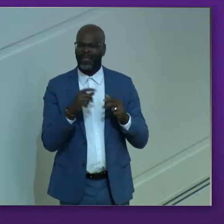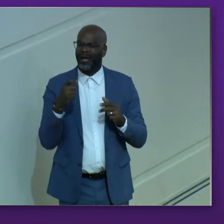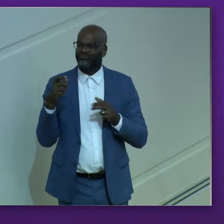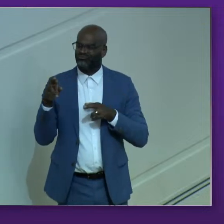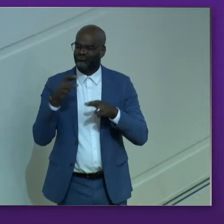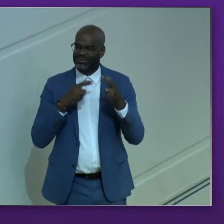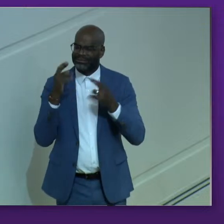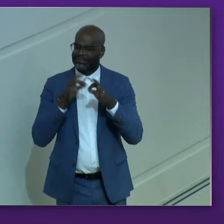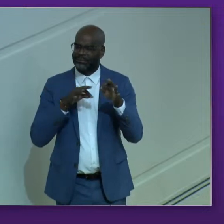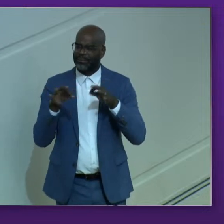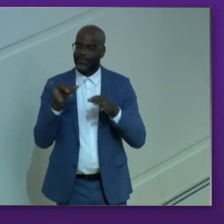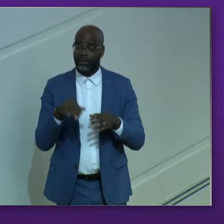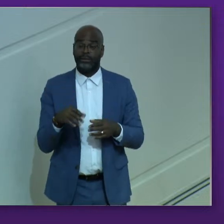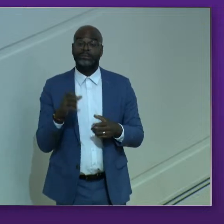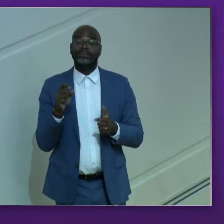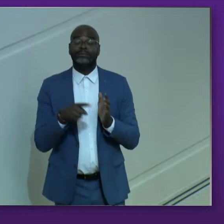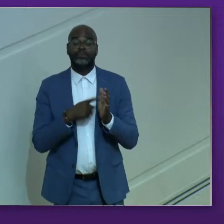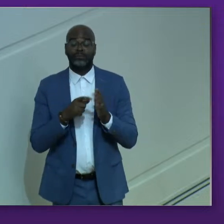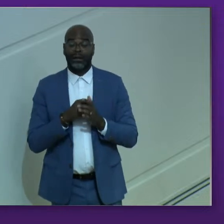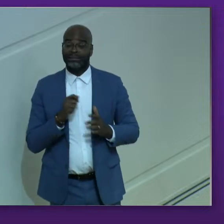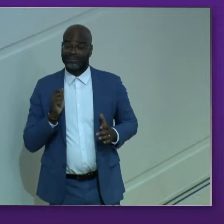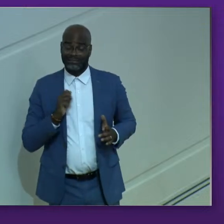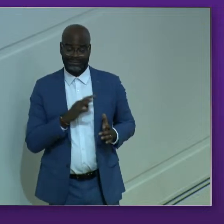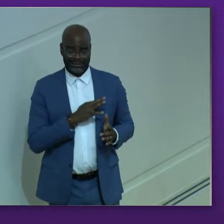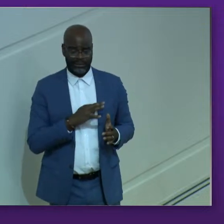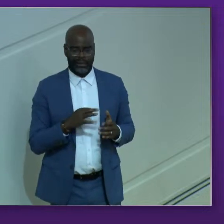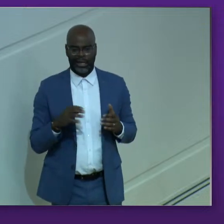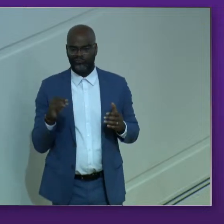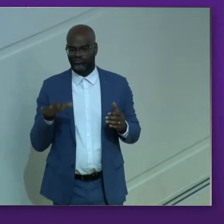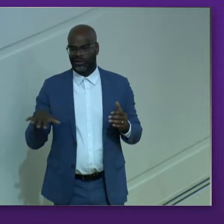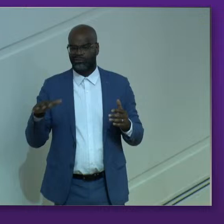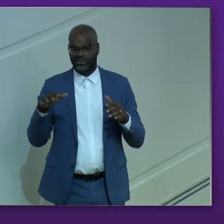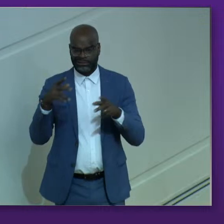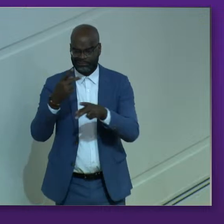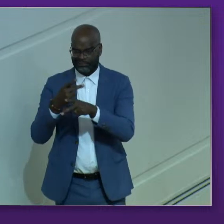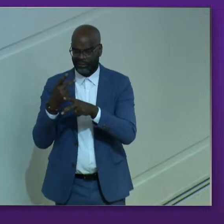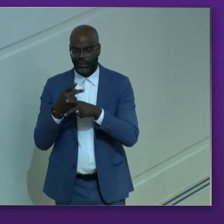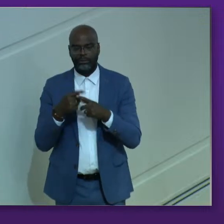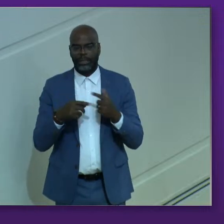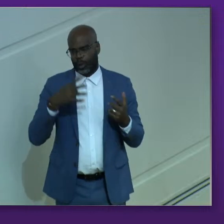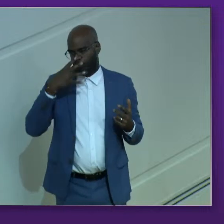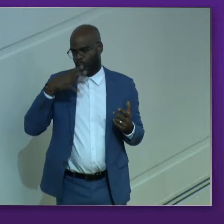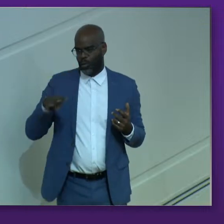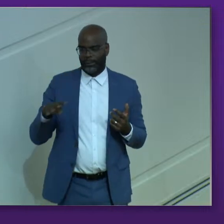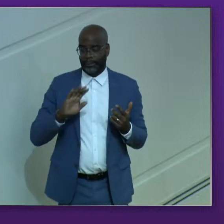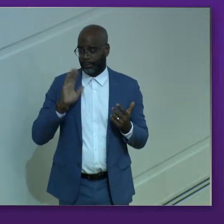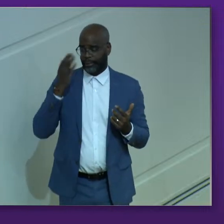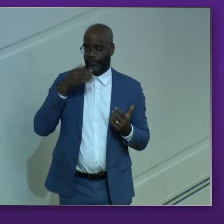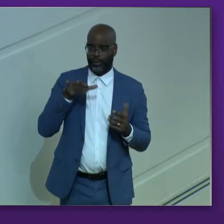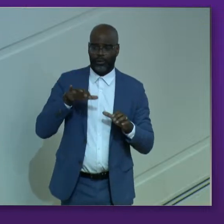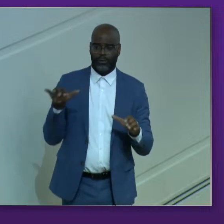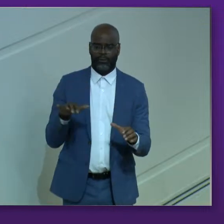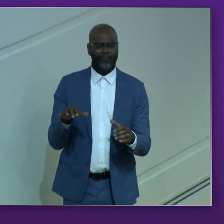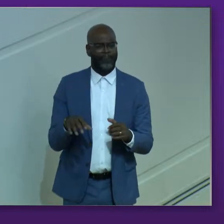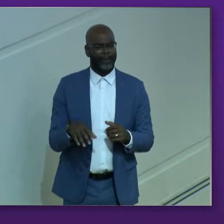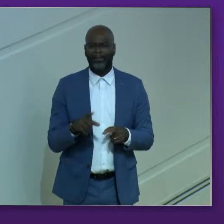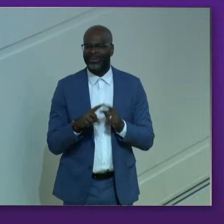WERE VERY THANKFUL AND GRATEFUL